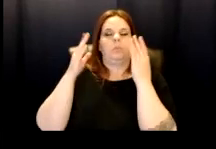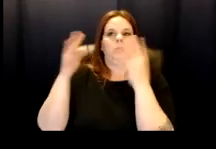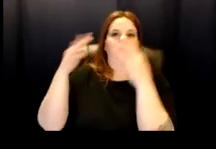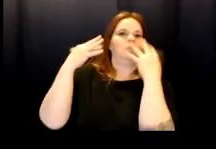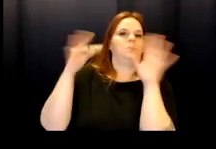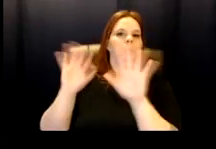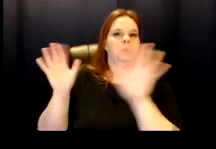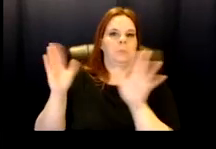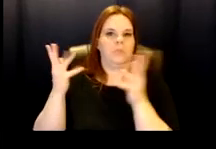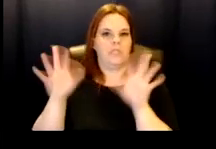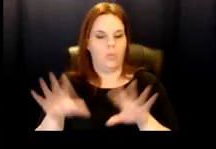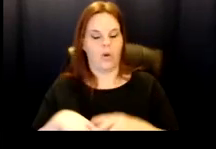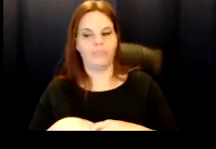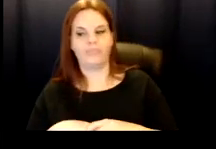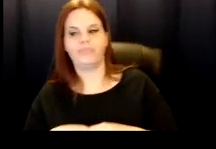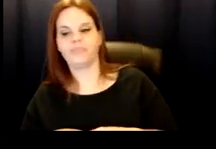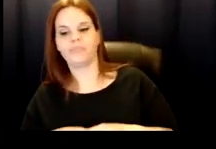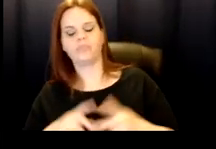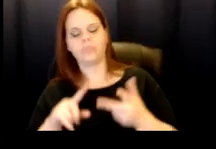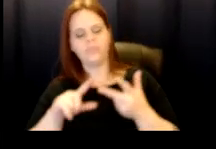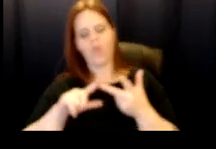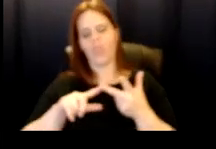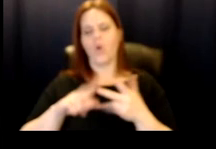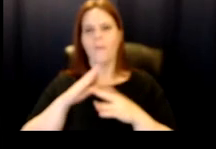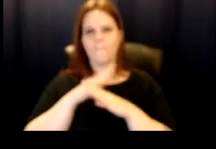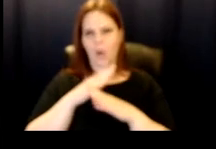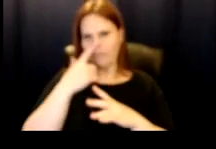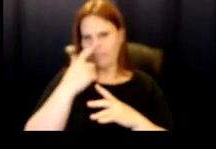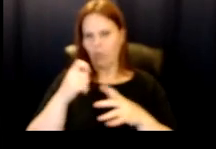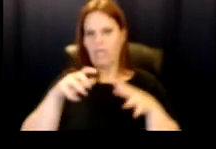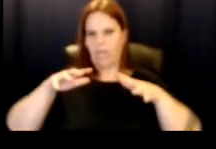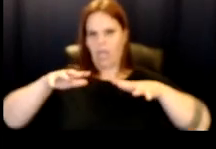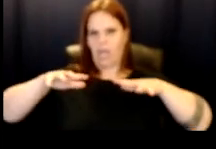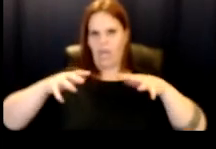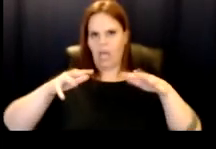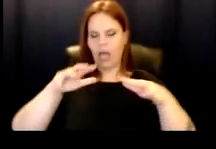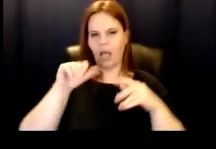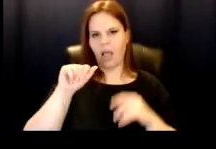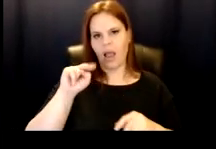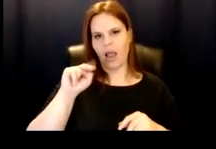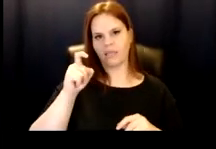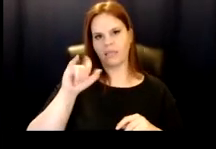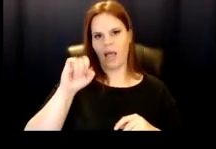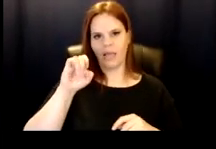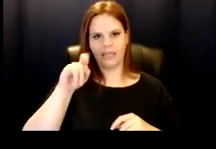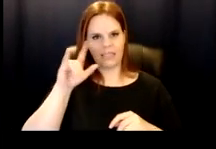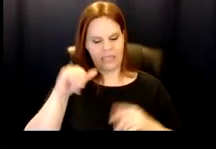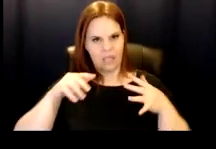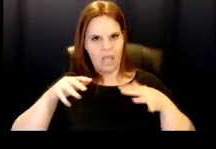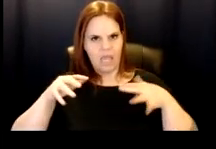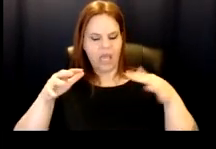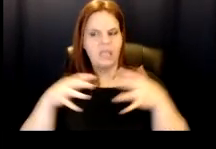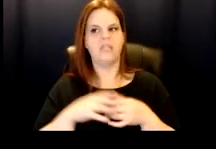was interesting. It was anxiety. And this specifically was not necessarily anxiety related